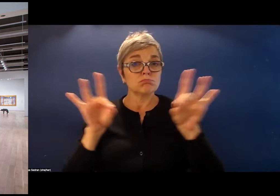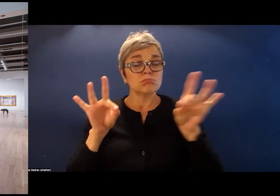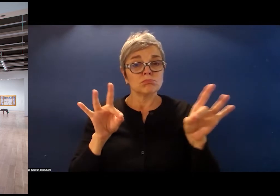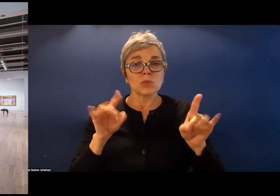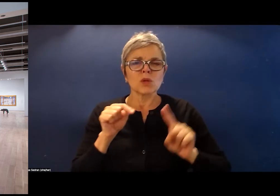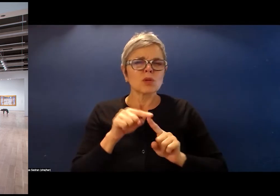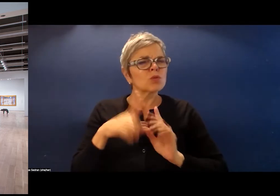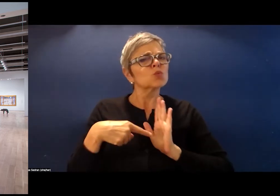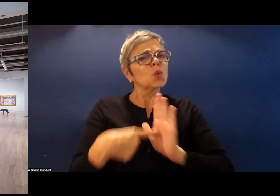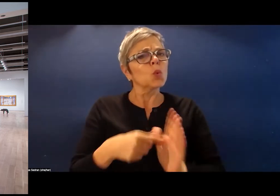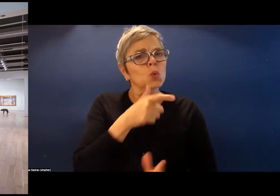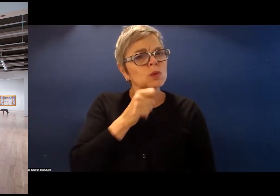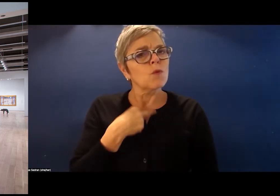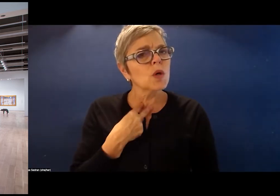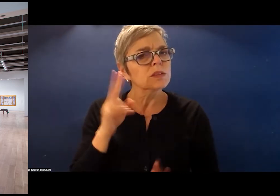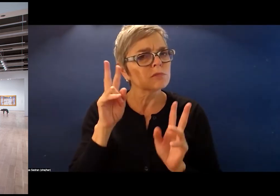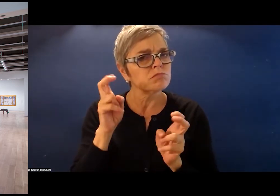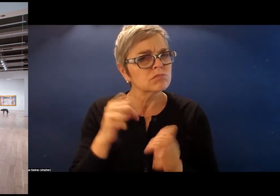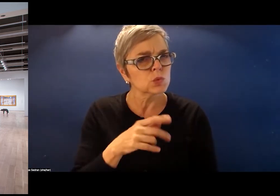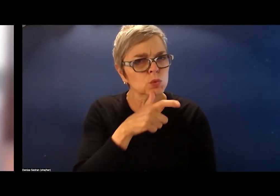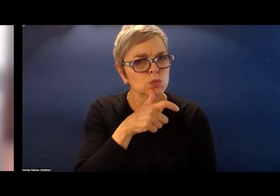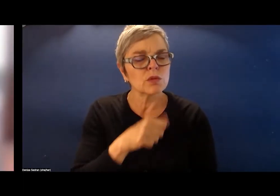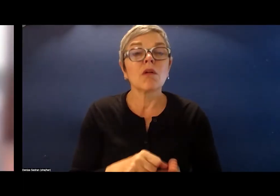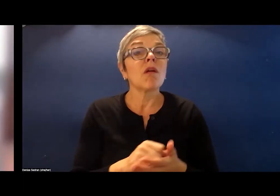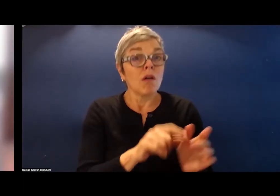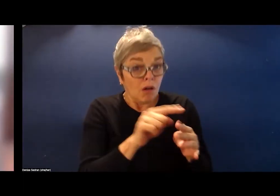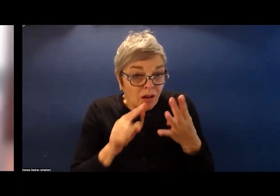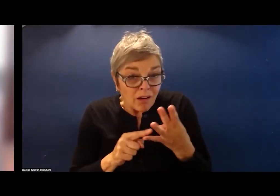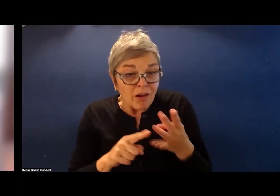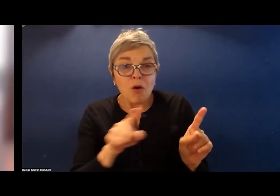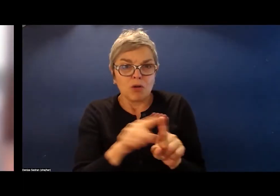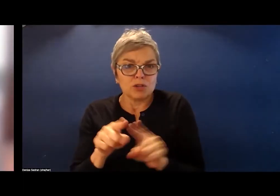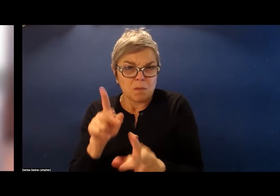And also the people inside museums were making it really clear